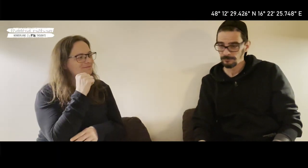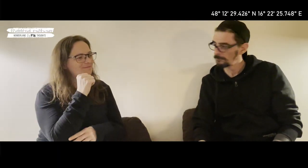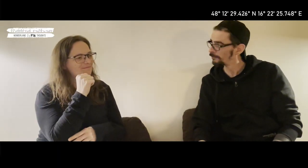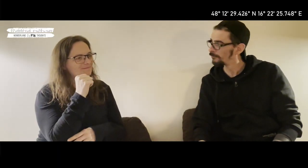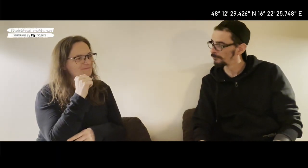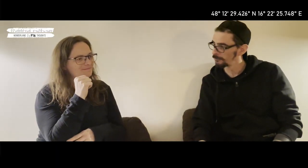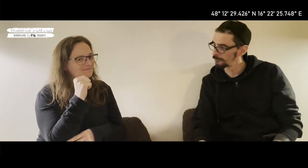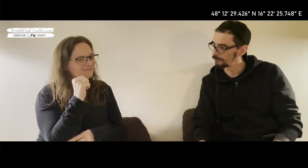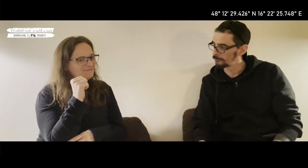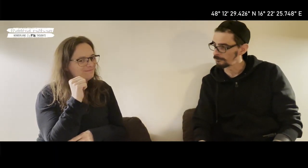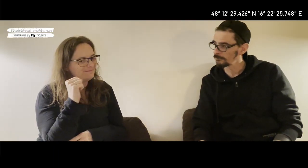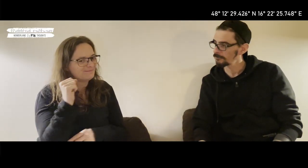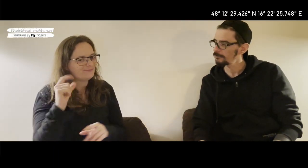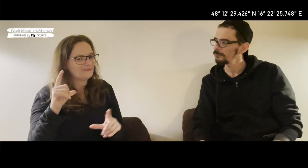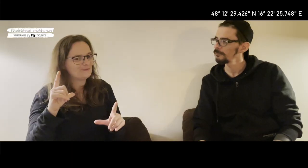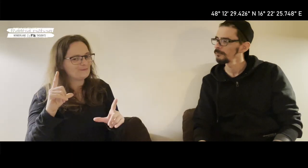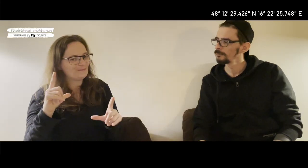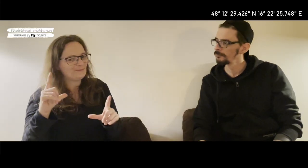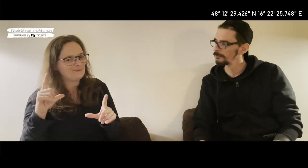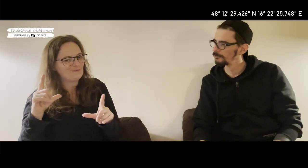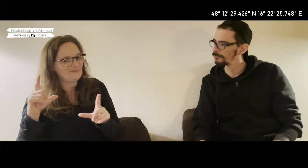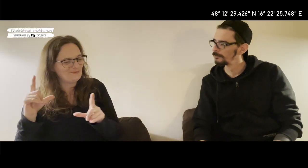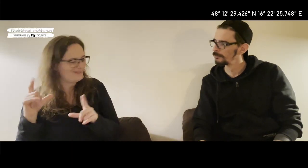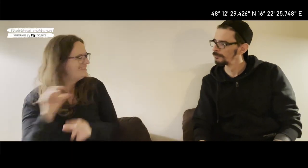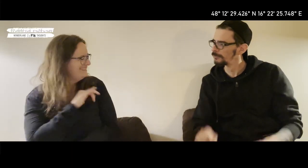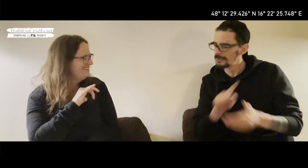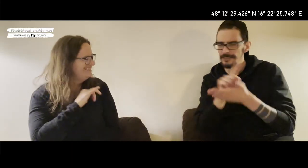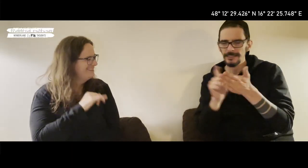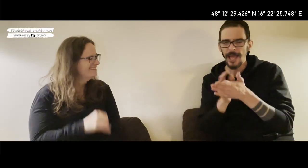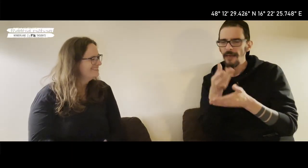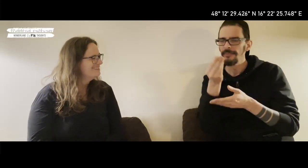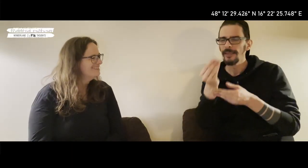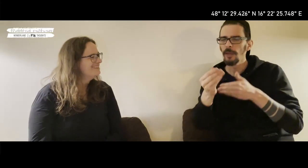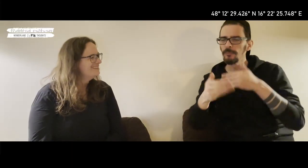The slow camera movement allowed each image to be carefully constructed. Totally exciting.